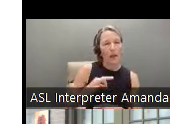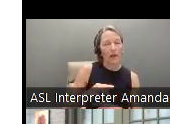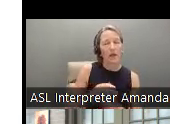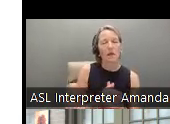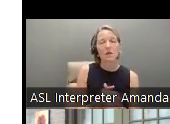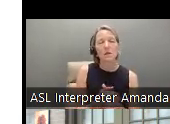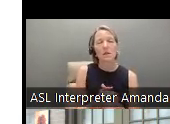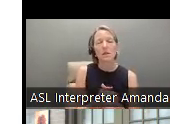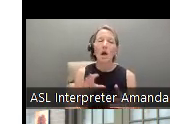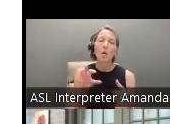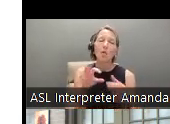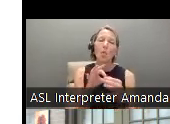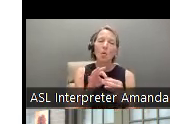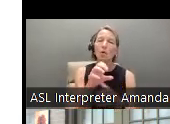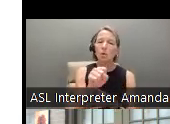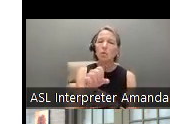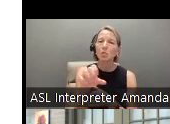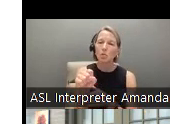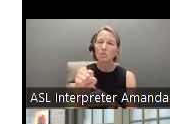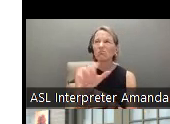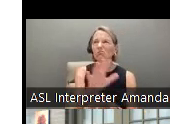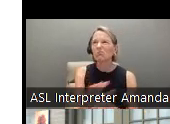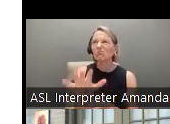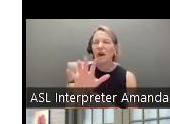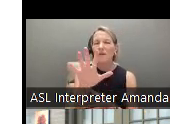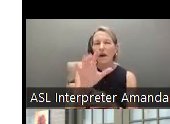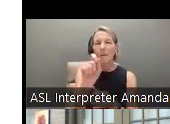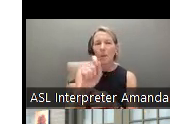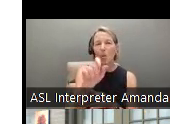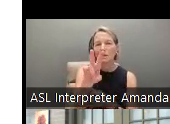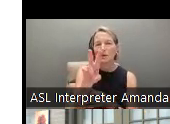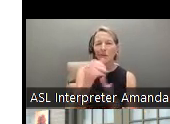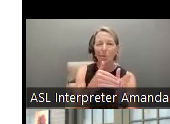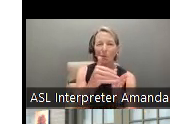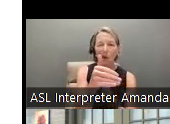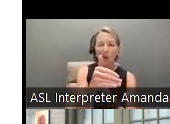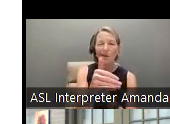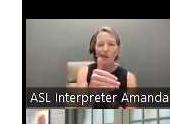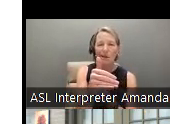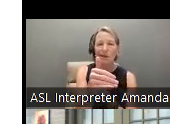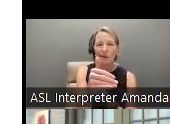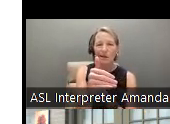um according to Social Security there are approximately 5.7 million um representative